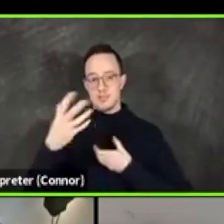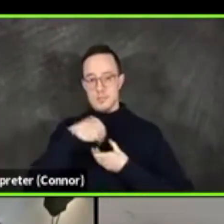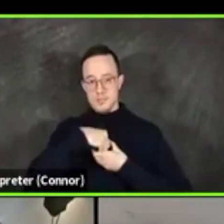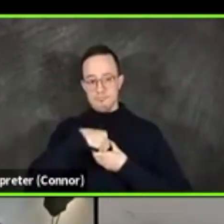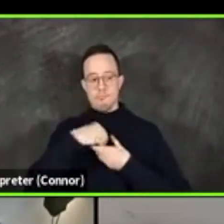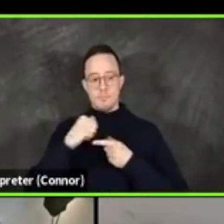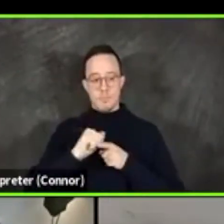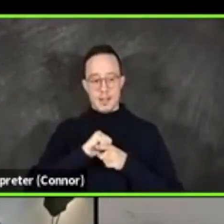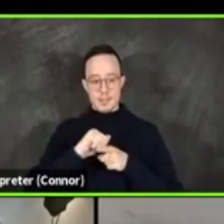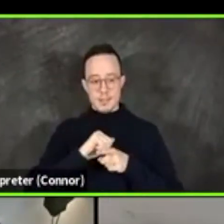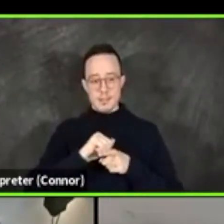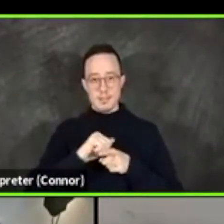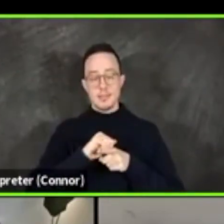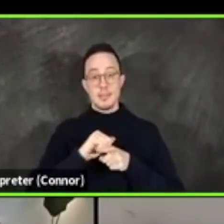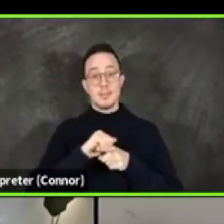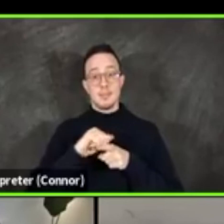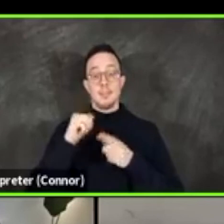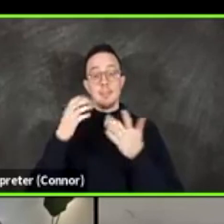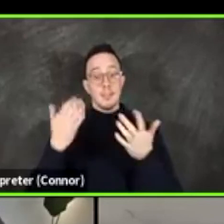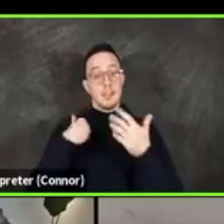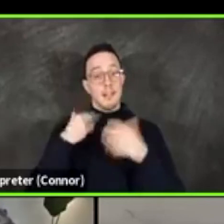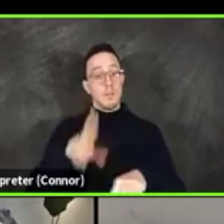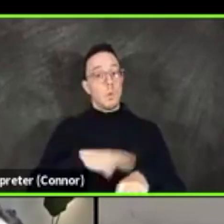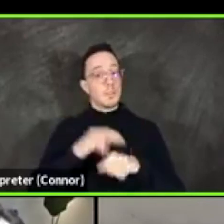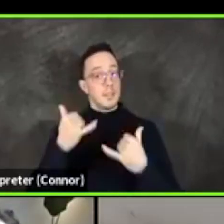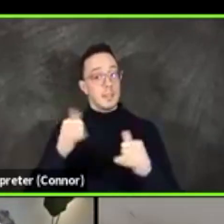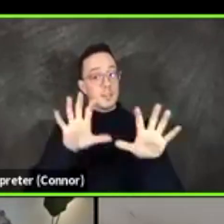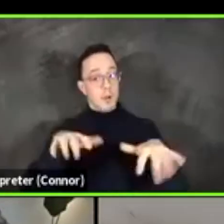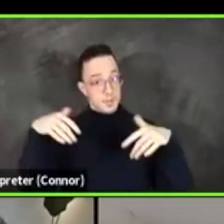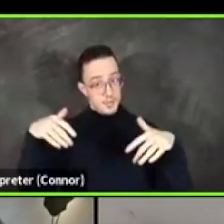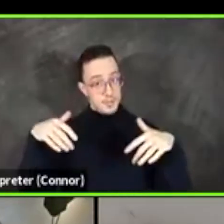AND, OF COURSE, WITH THIS AUDIENCE, AND THIS GATHERING KNOWING THAT THIS WORK